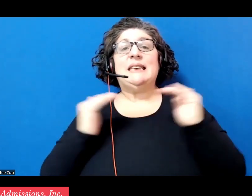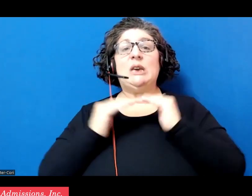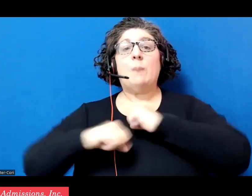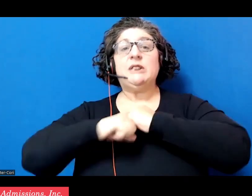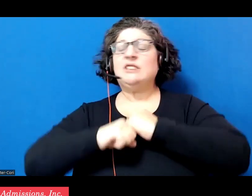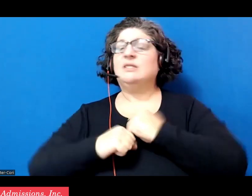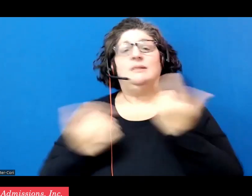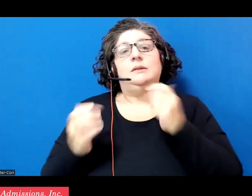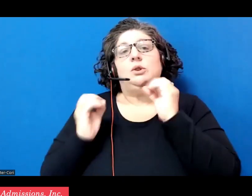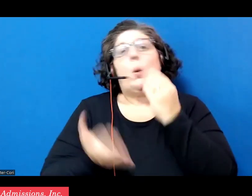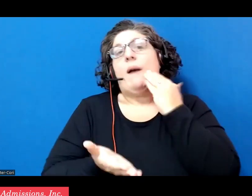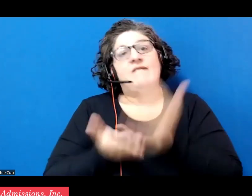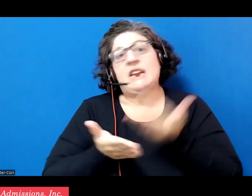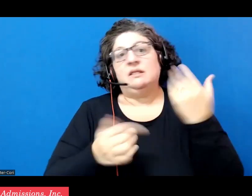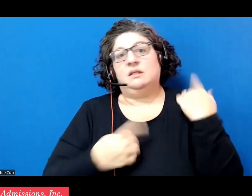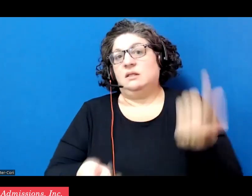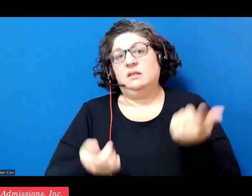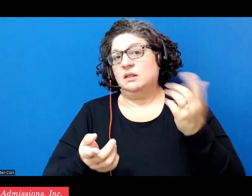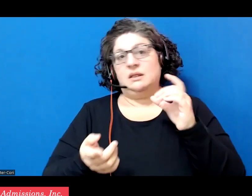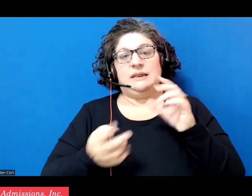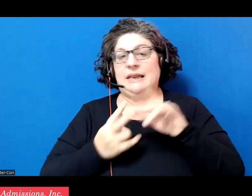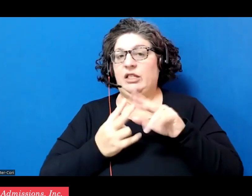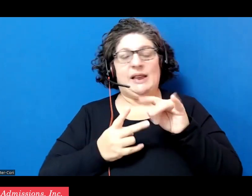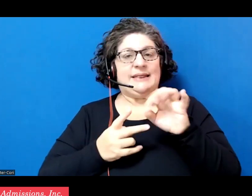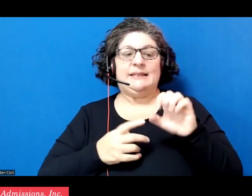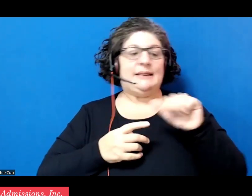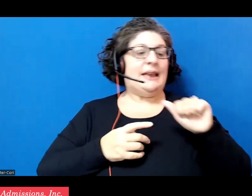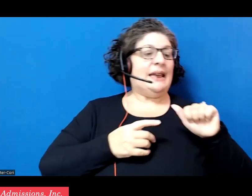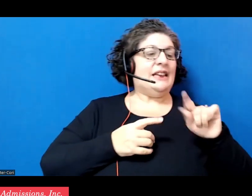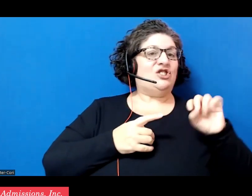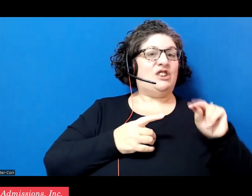There's no evidence in any of the cases that Asian-American students were affected at all